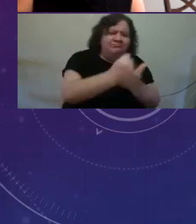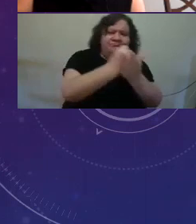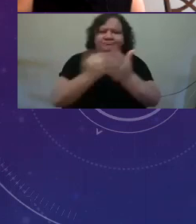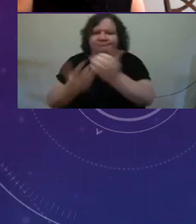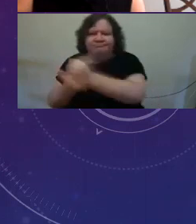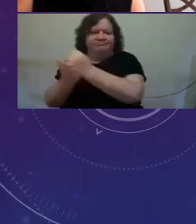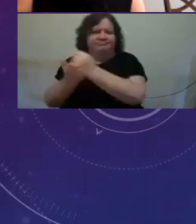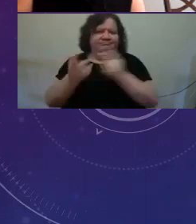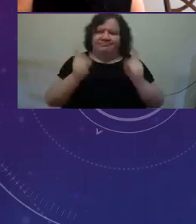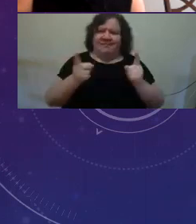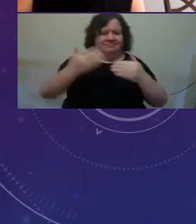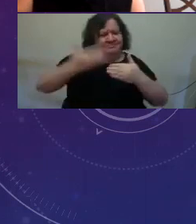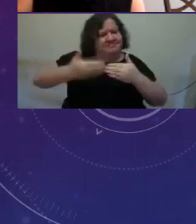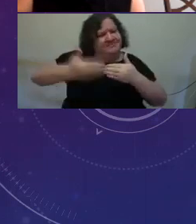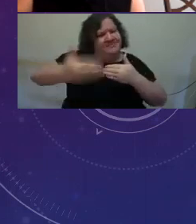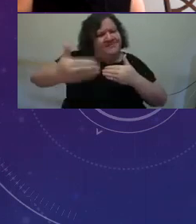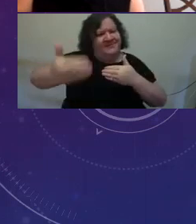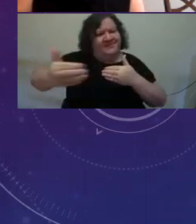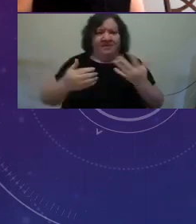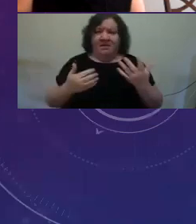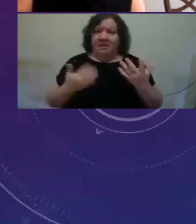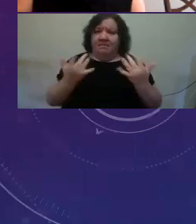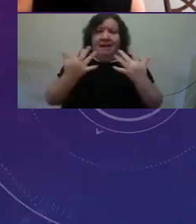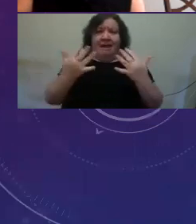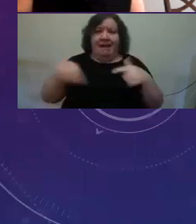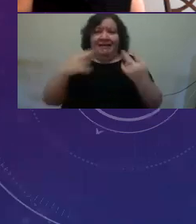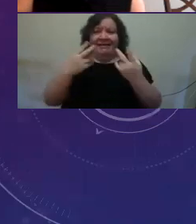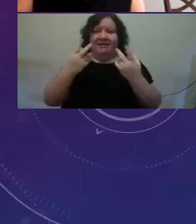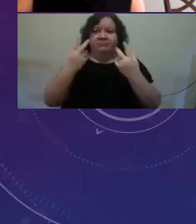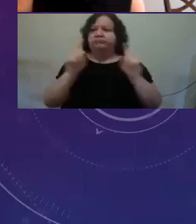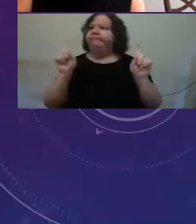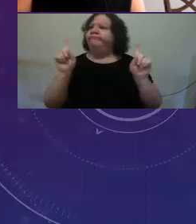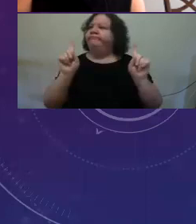that are the most likely to be able to help those who are deafblind